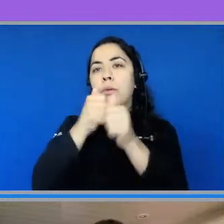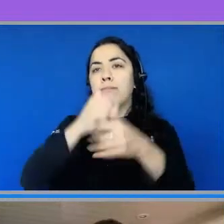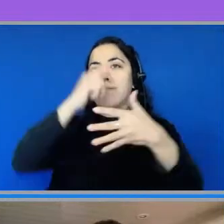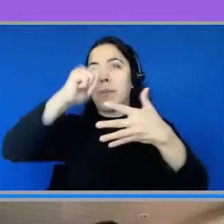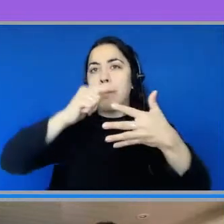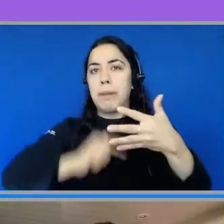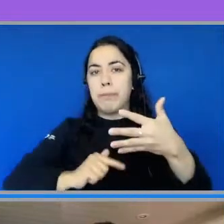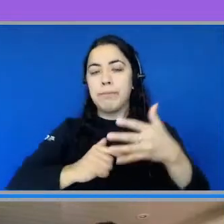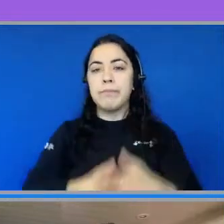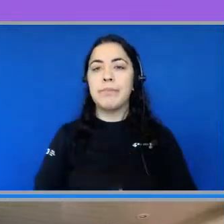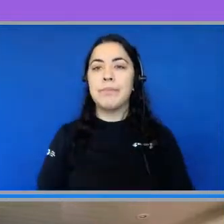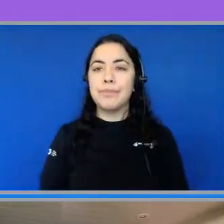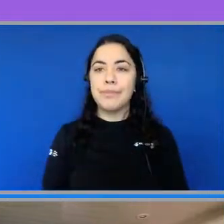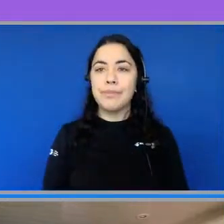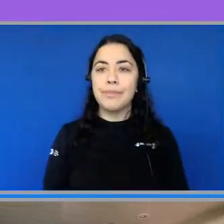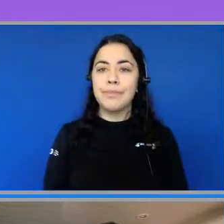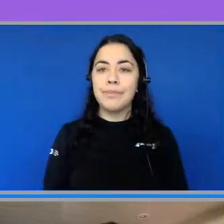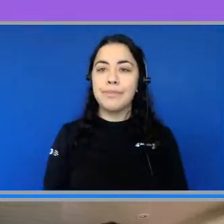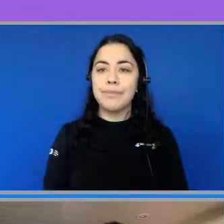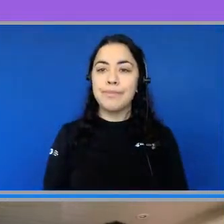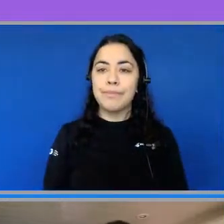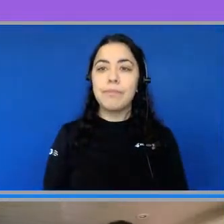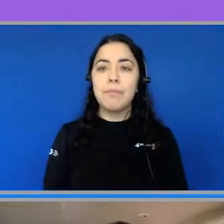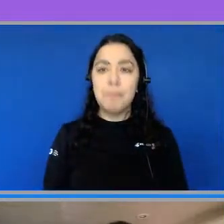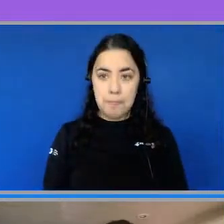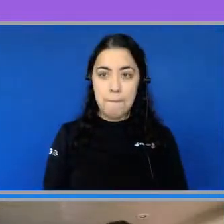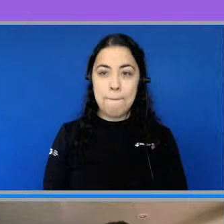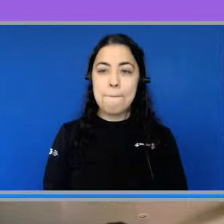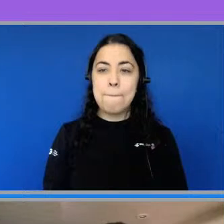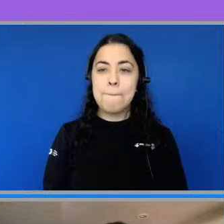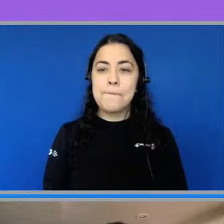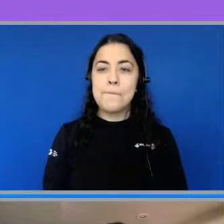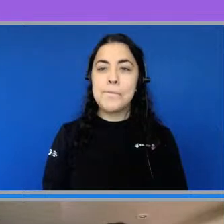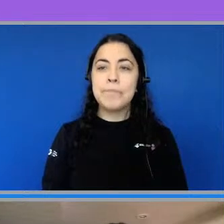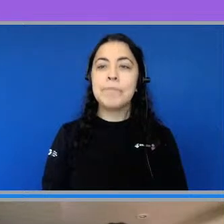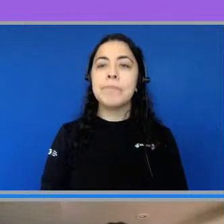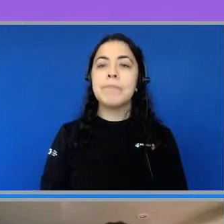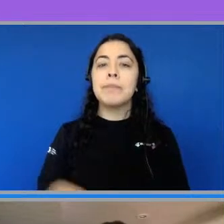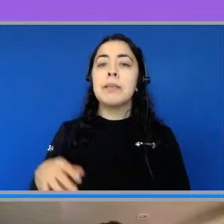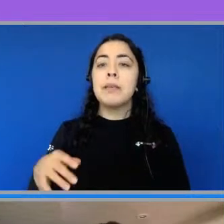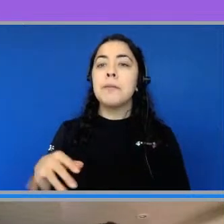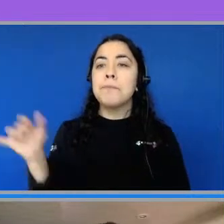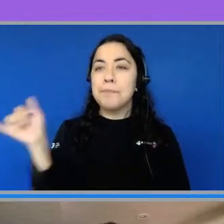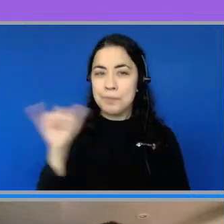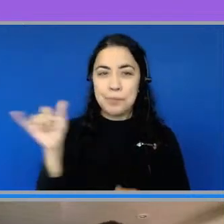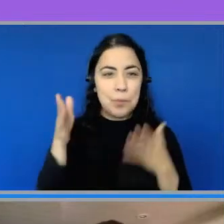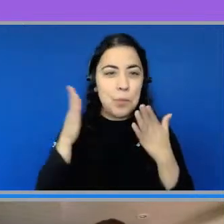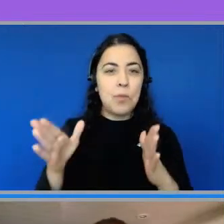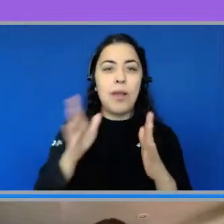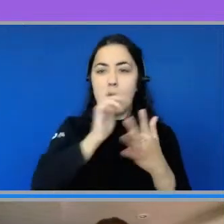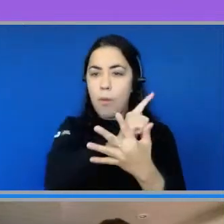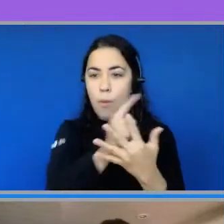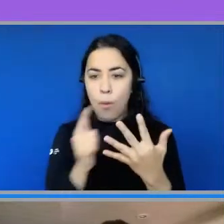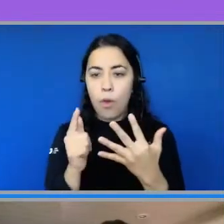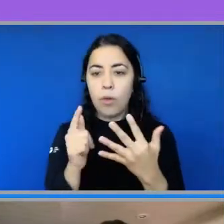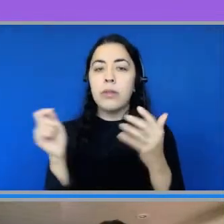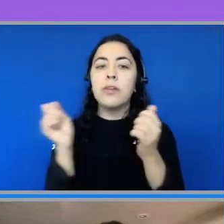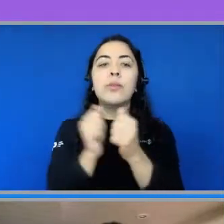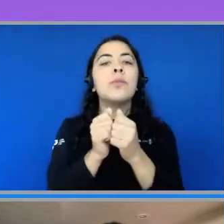probably. So it's going to work in a very similar way to order.